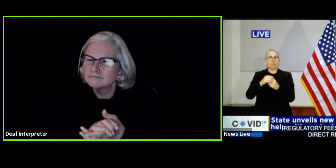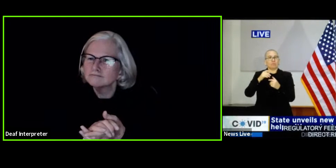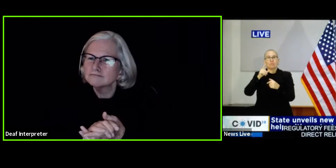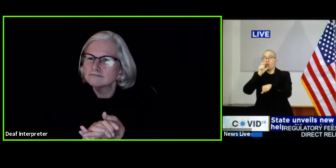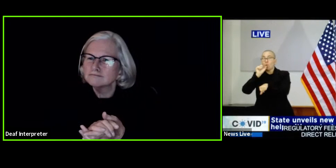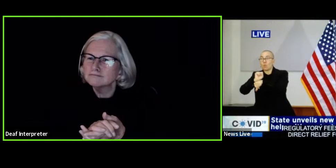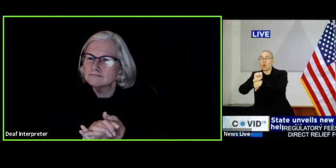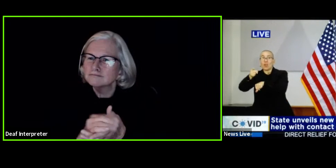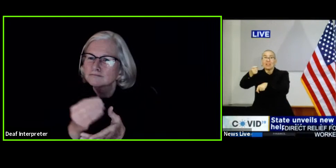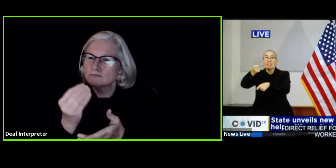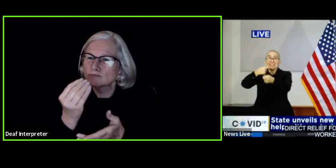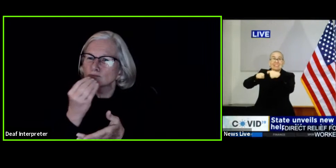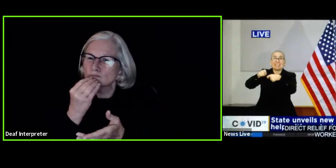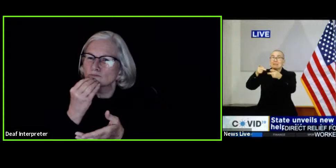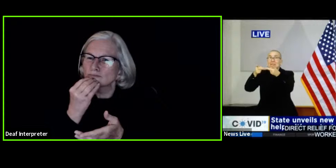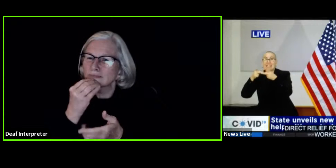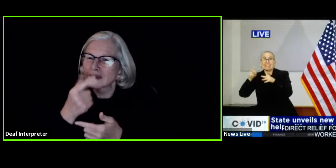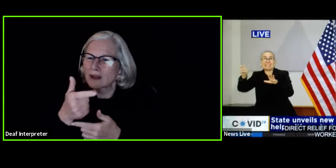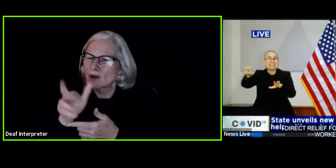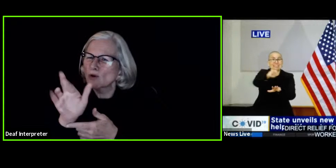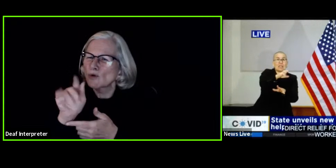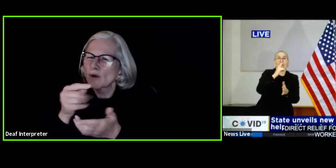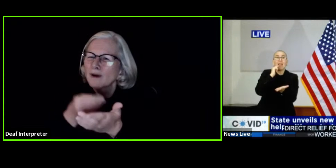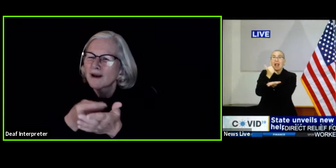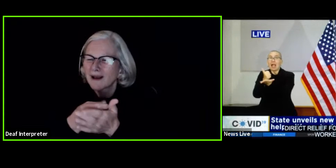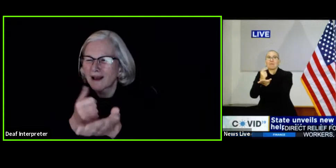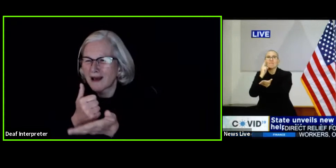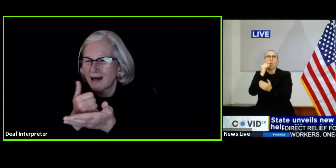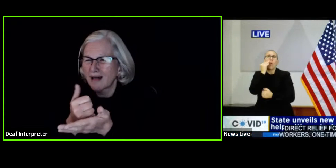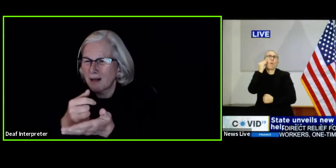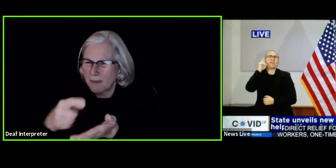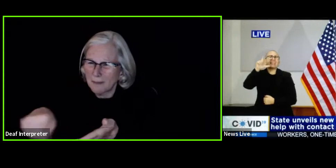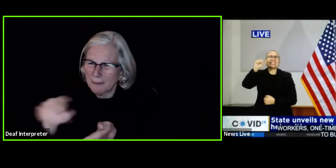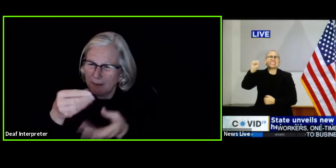FOOD DONATIONS IN THE HOSPITALITY INDUSTRY AND